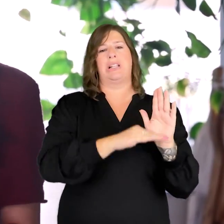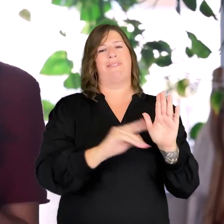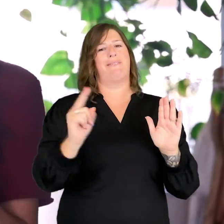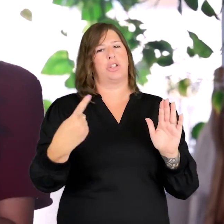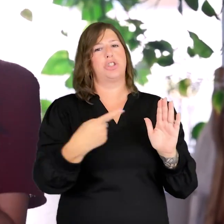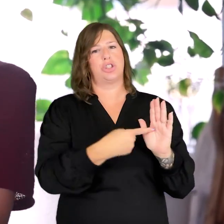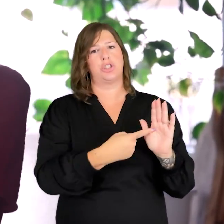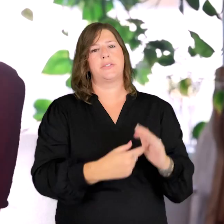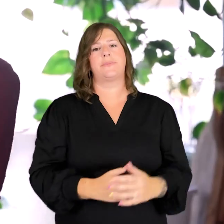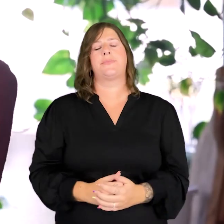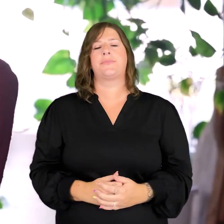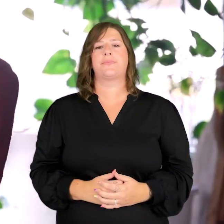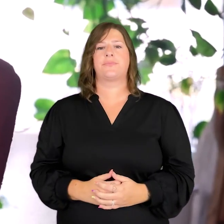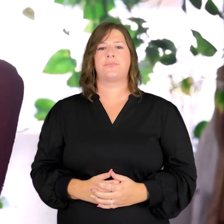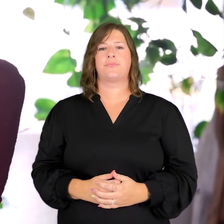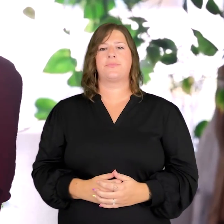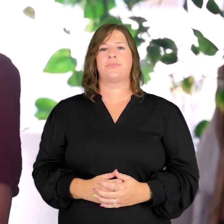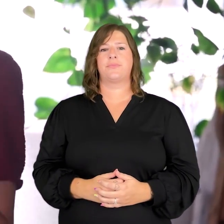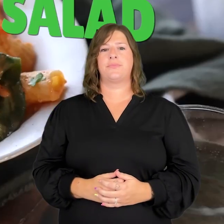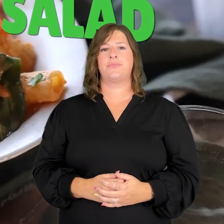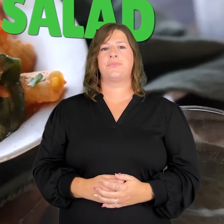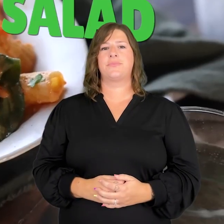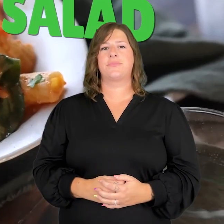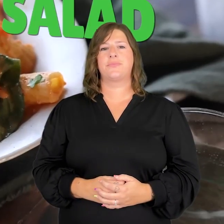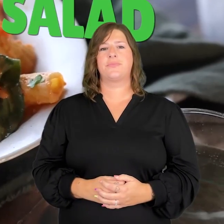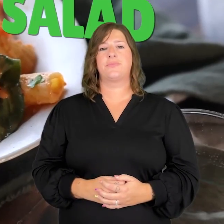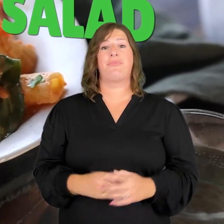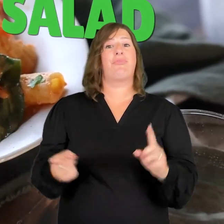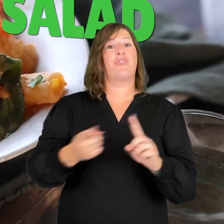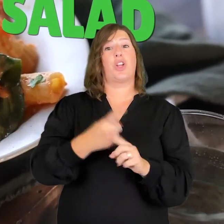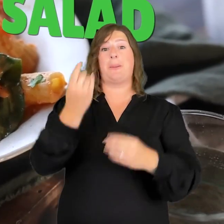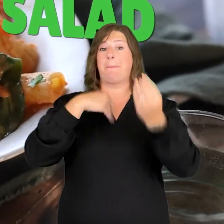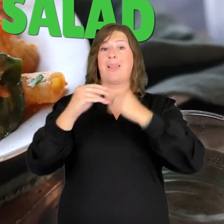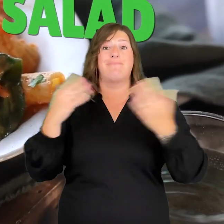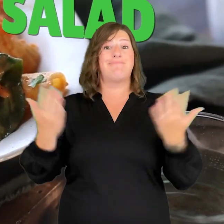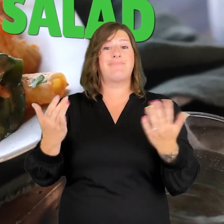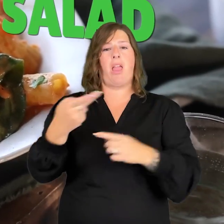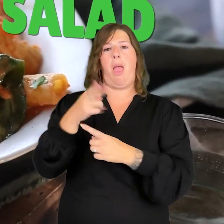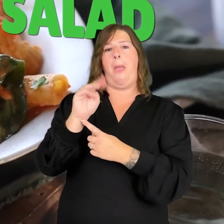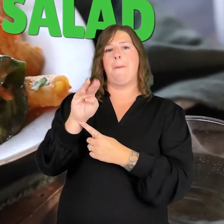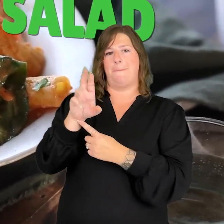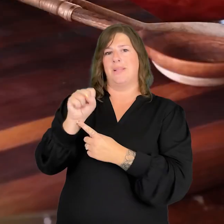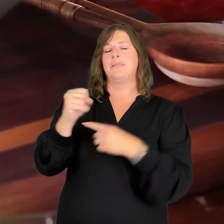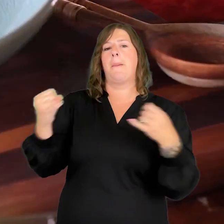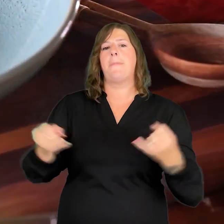that use up the freshest ingredients first, that would be best. And that's why we're going to start with making the hummus pasta salad.